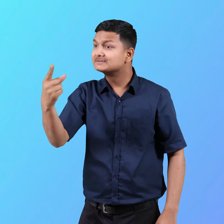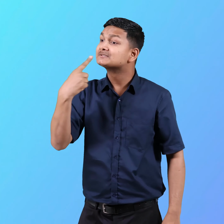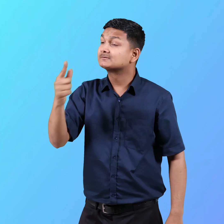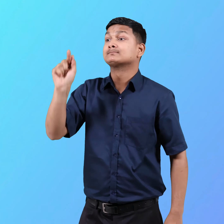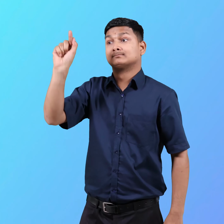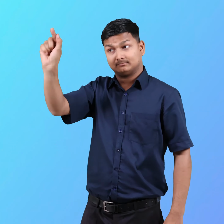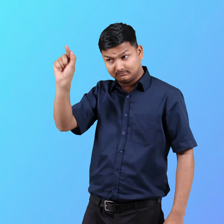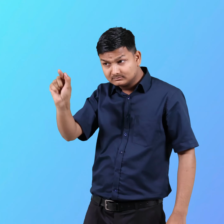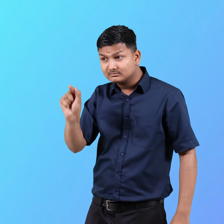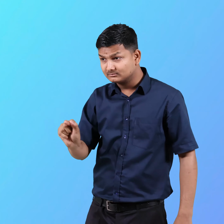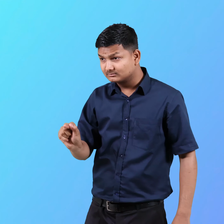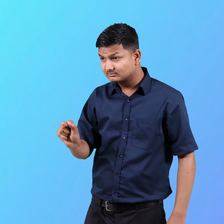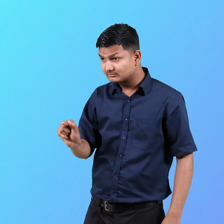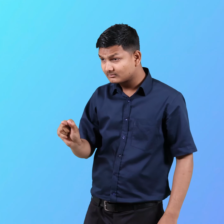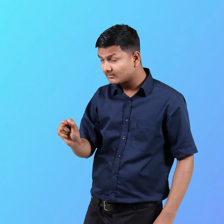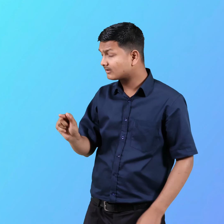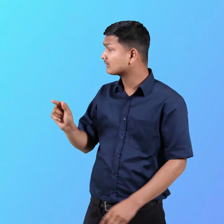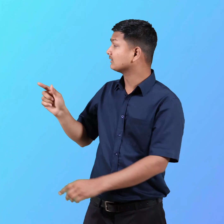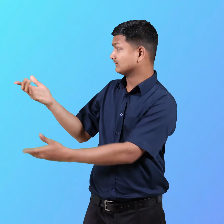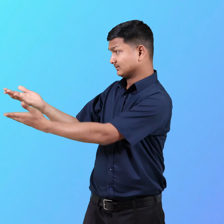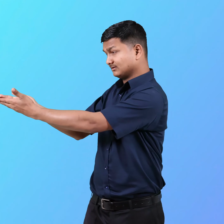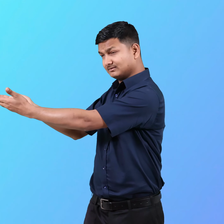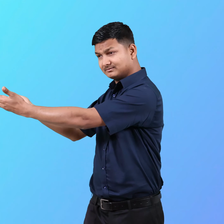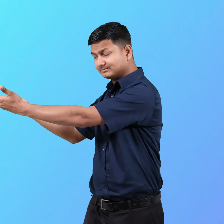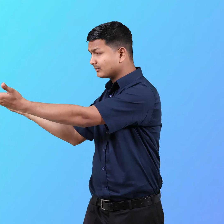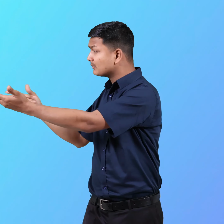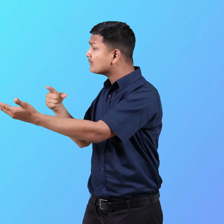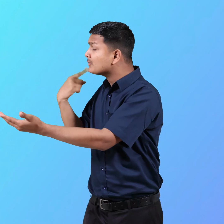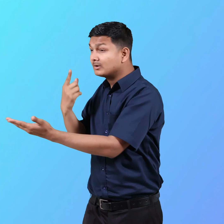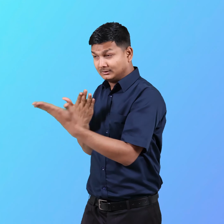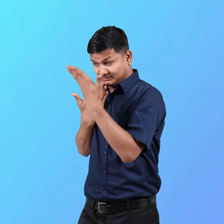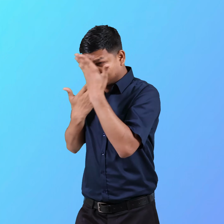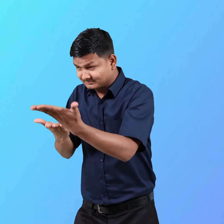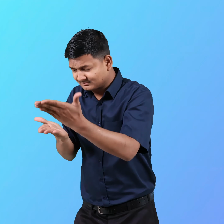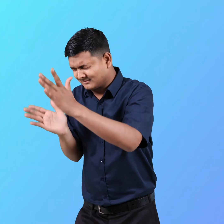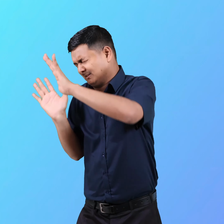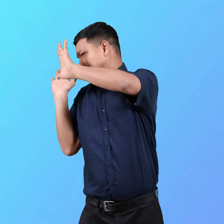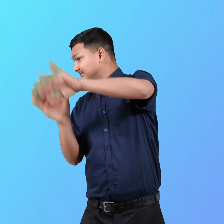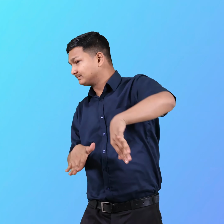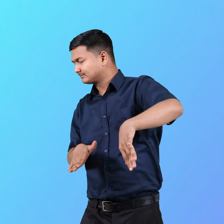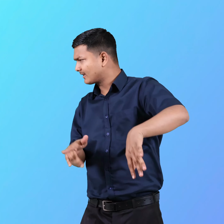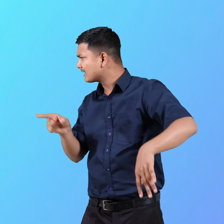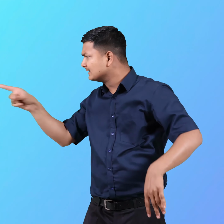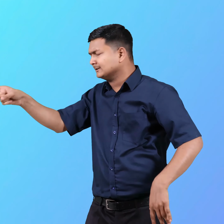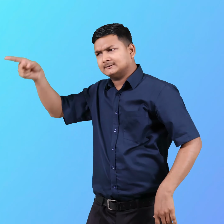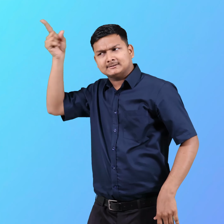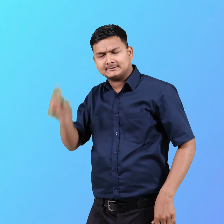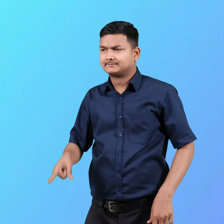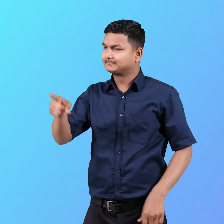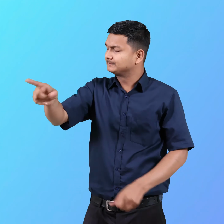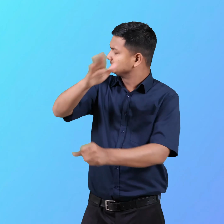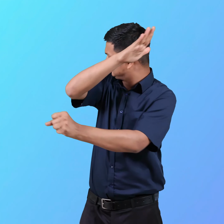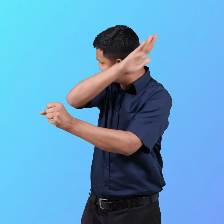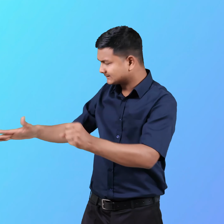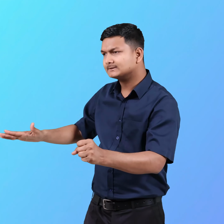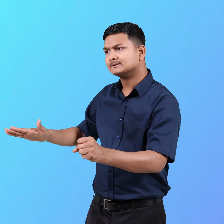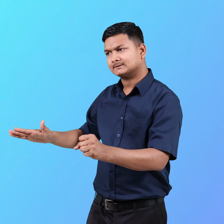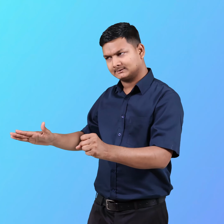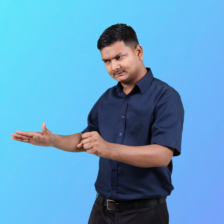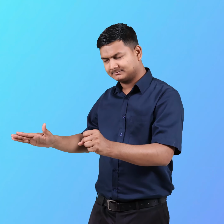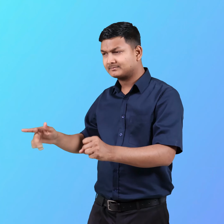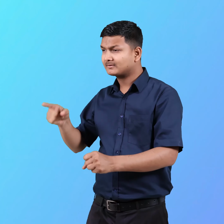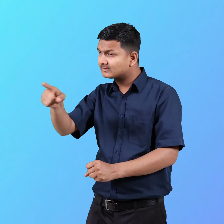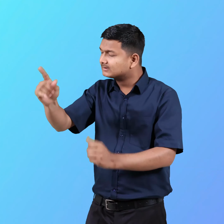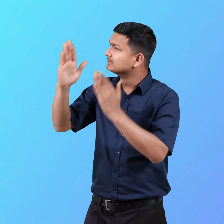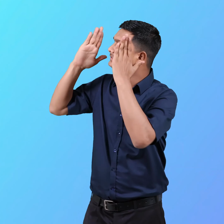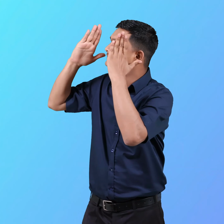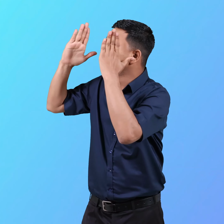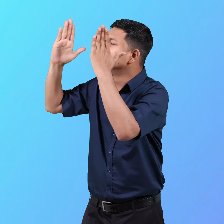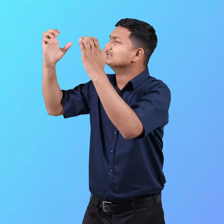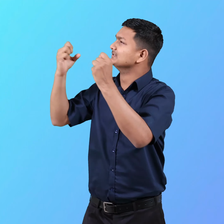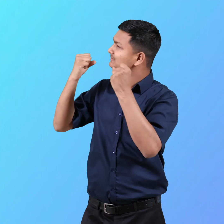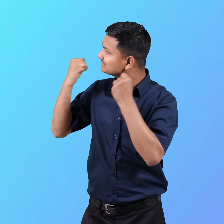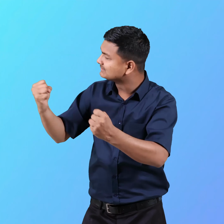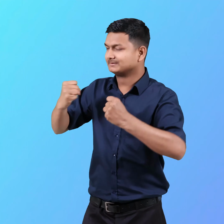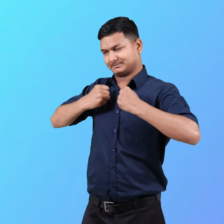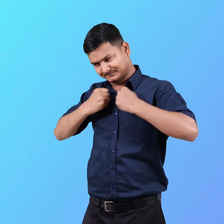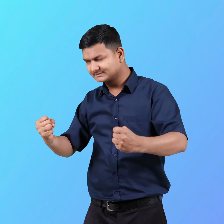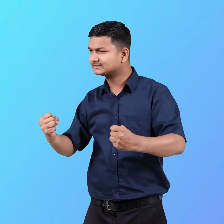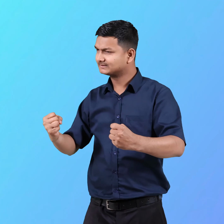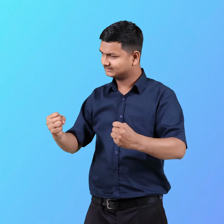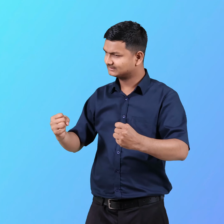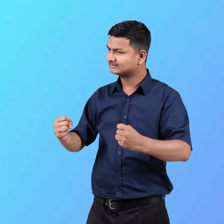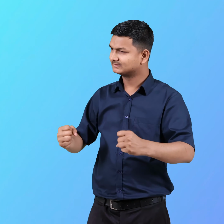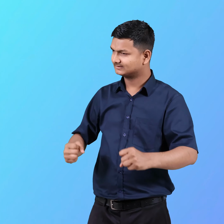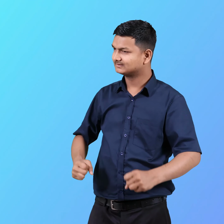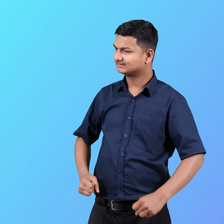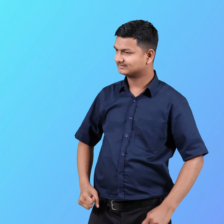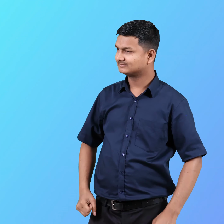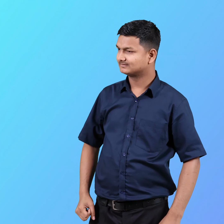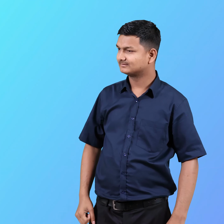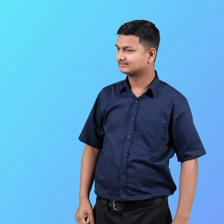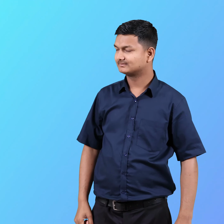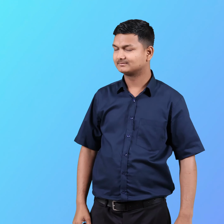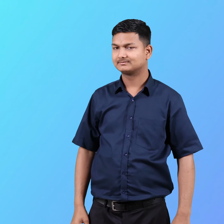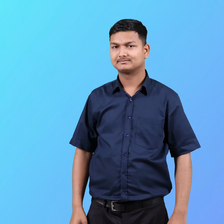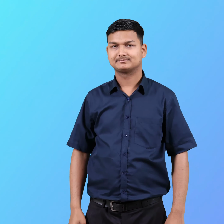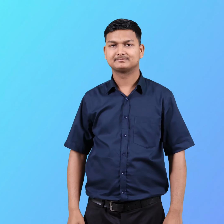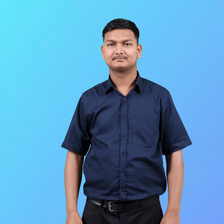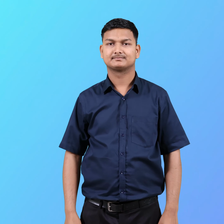Then anyone who refuses to obey your commands or turns against you will be killed. Just be strong and brave!”